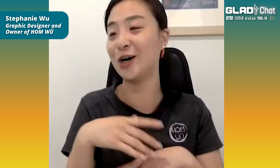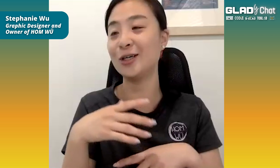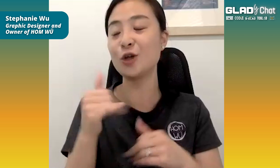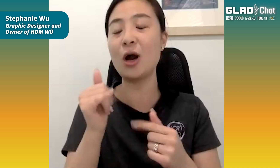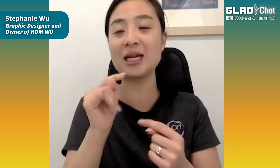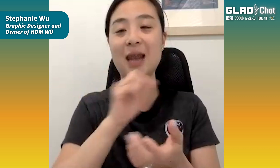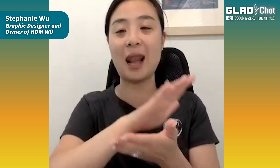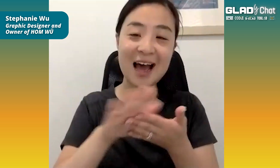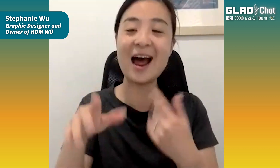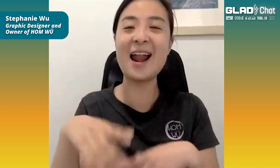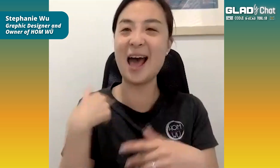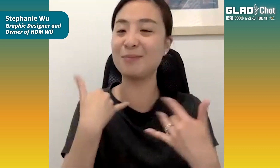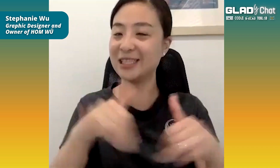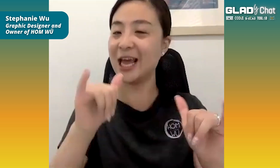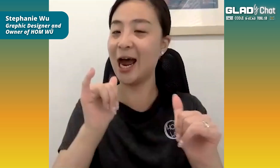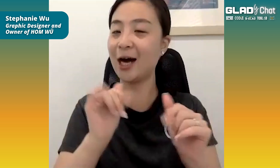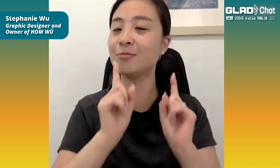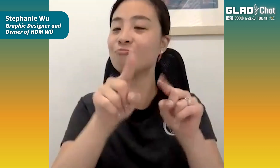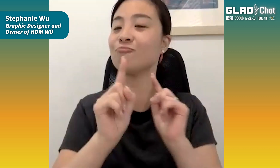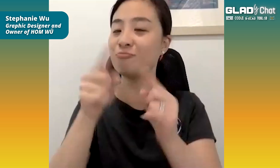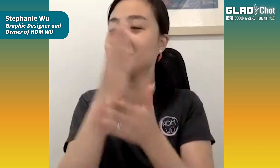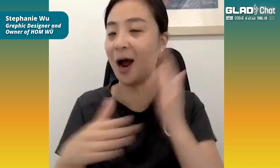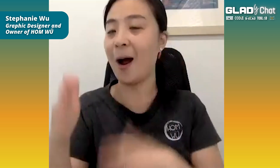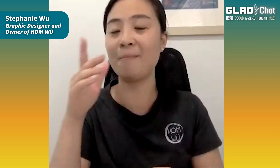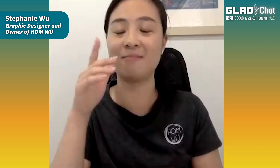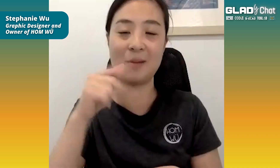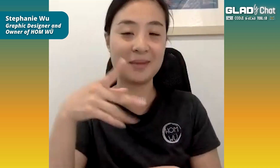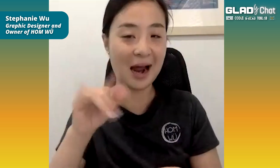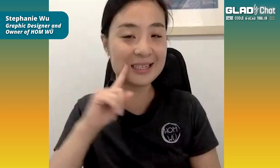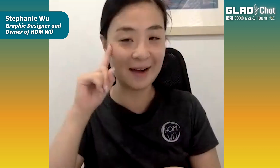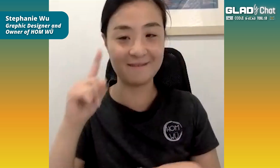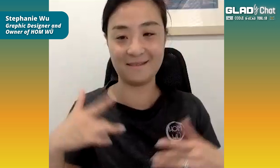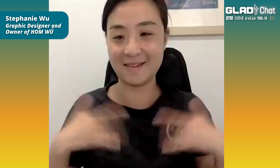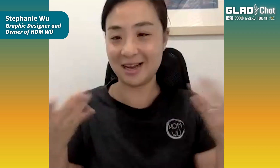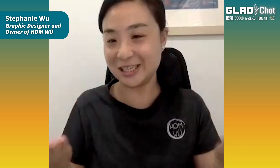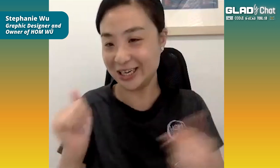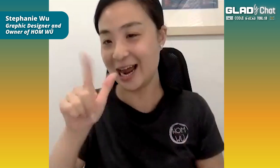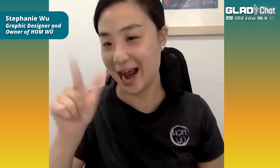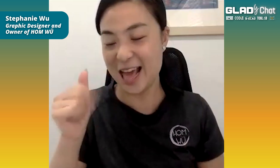It’s nice, and I still go to AAPI deaf events whenever I see one in LA.